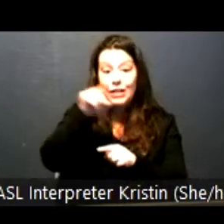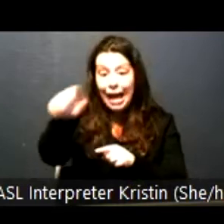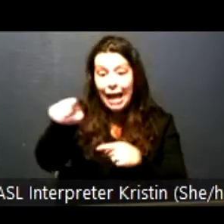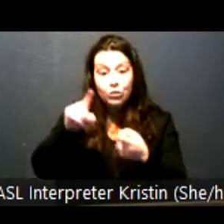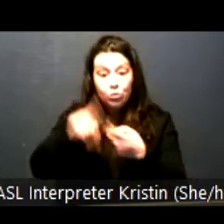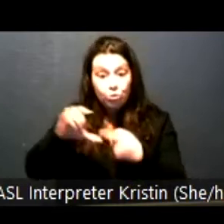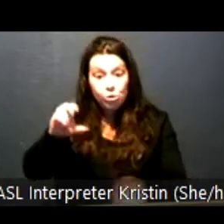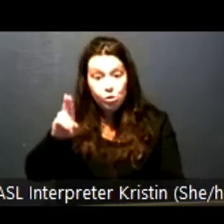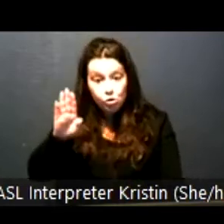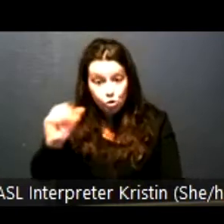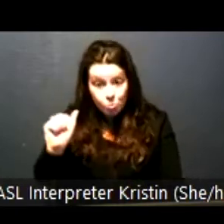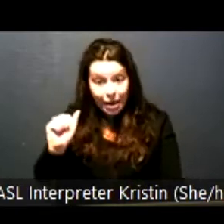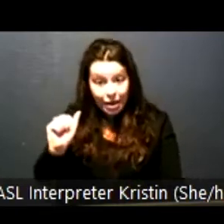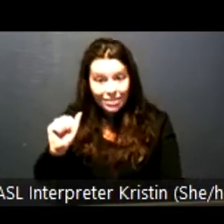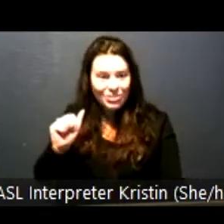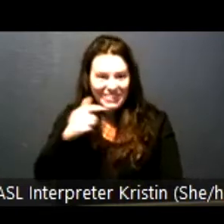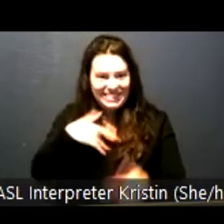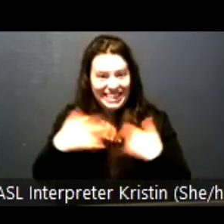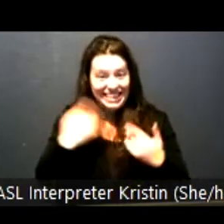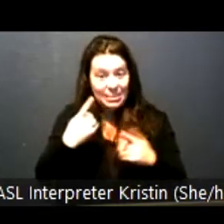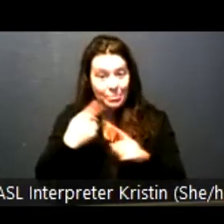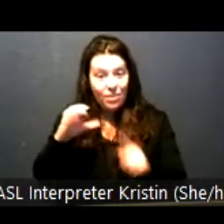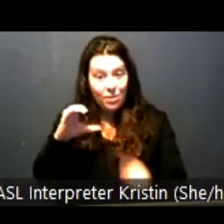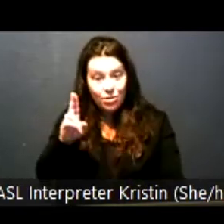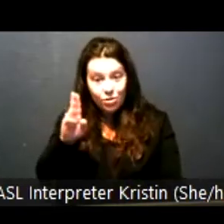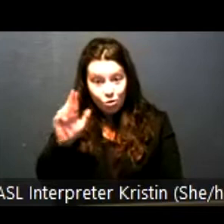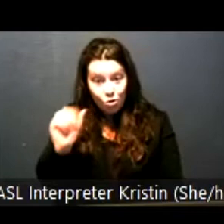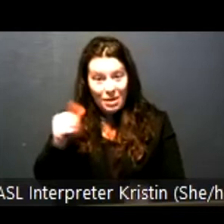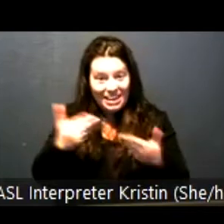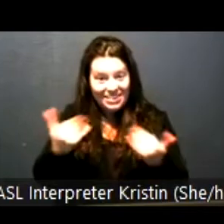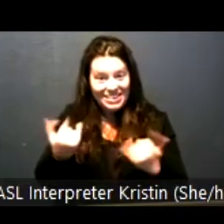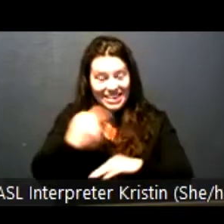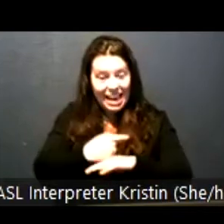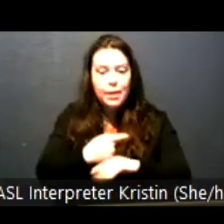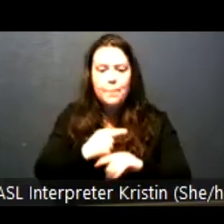follow birds during their entire migration across continents, we can't keep up with them with a set